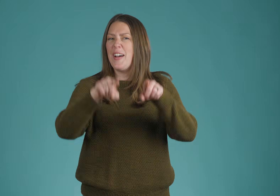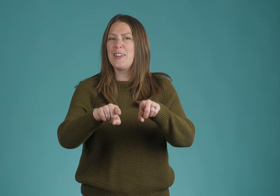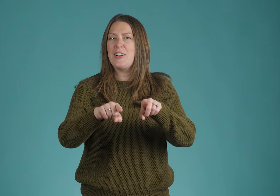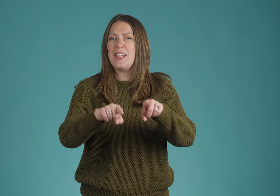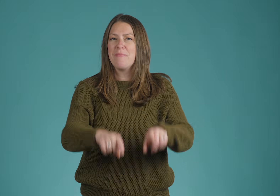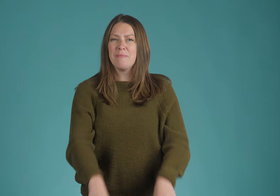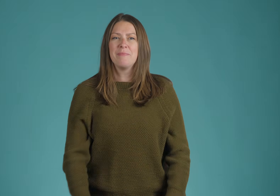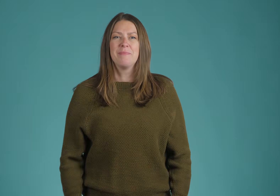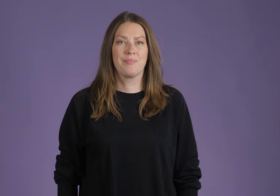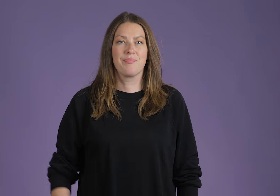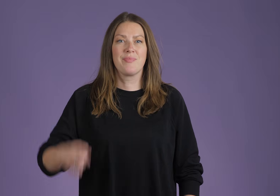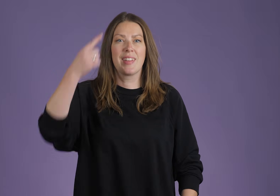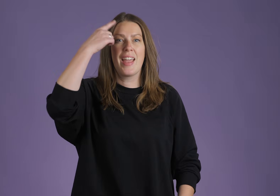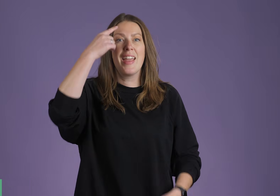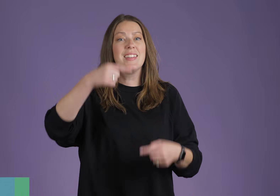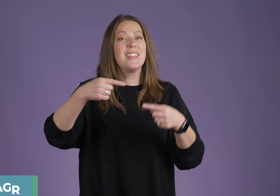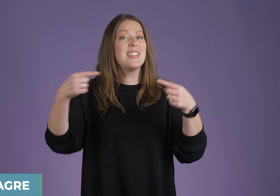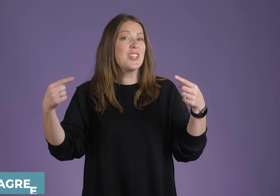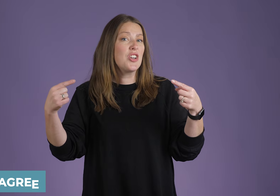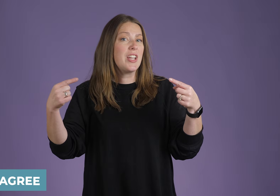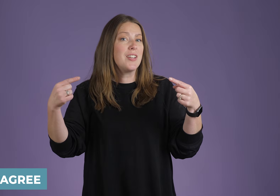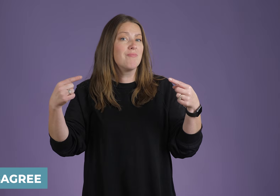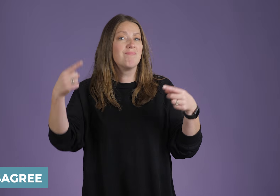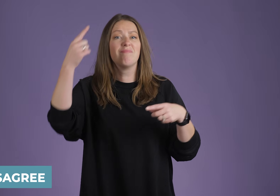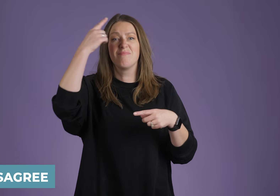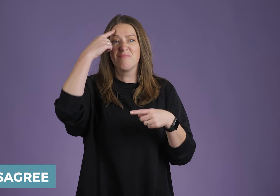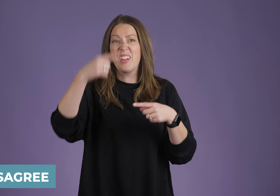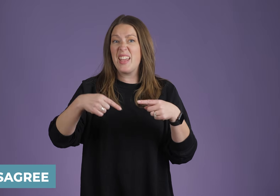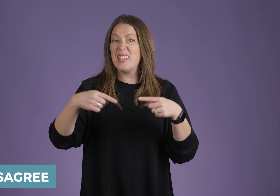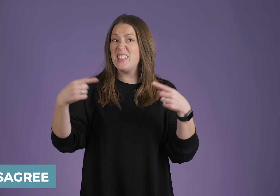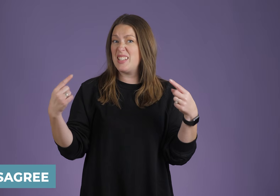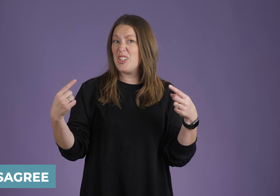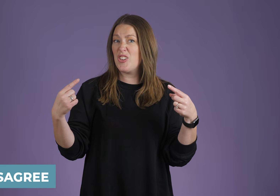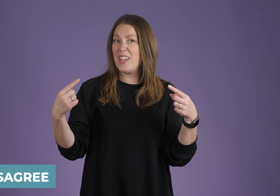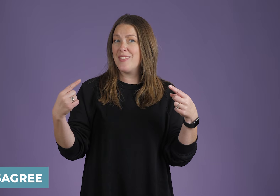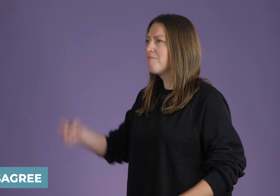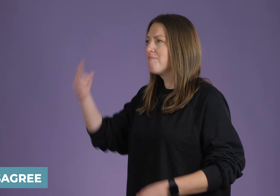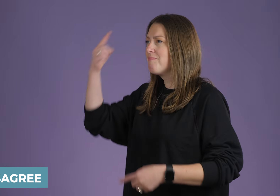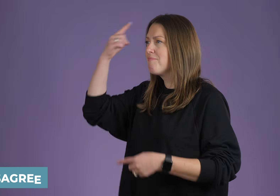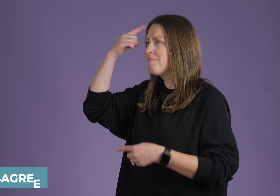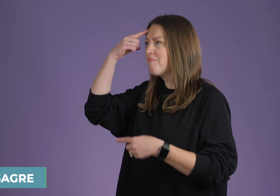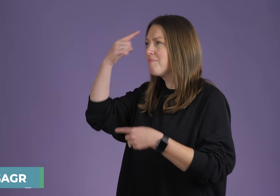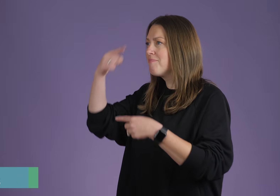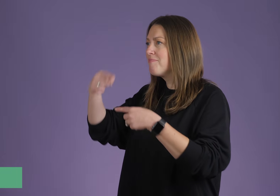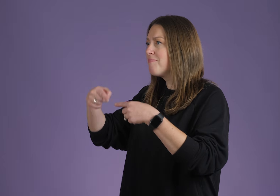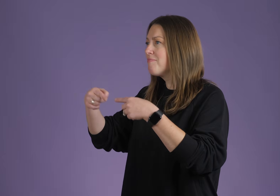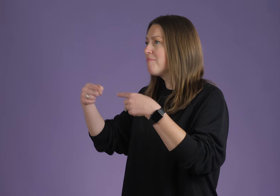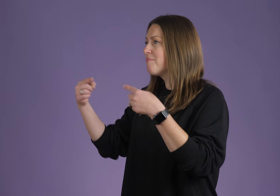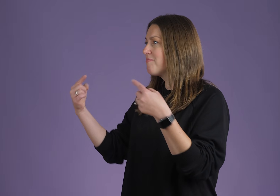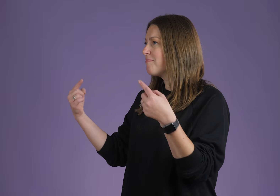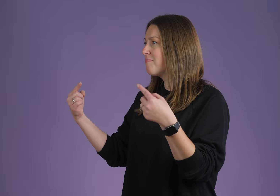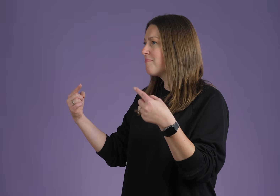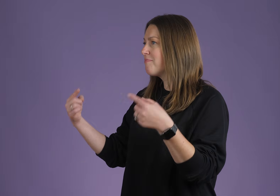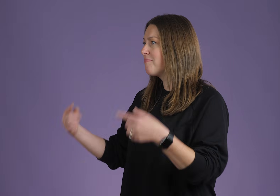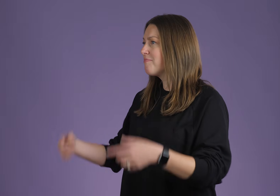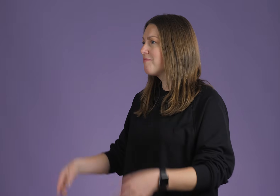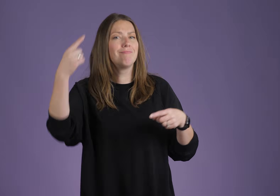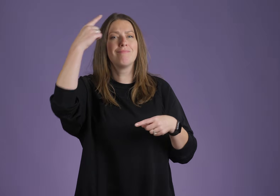Agree. Disagree. You're thinking the opposite.